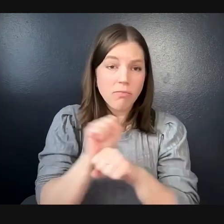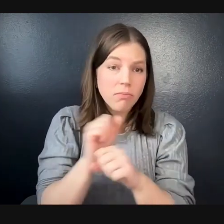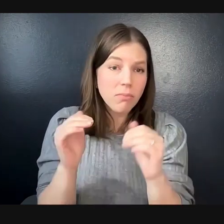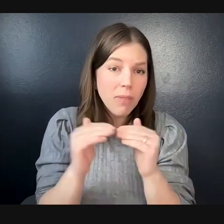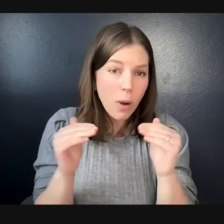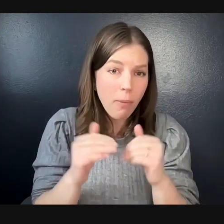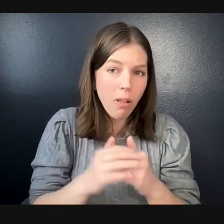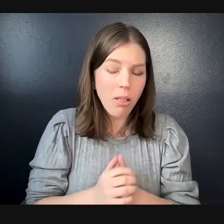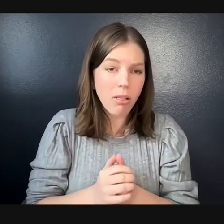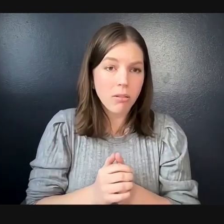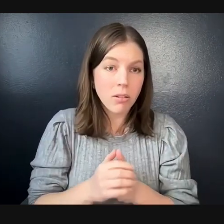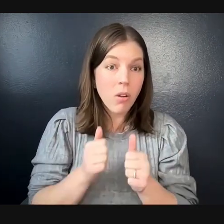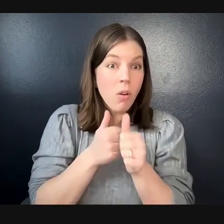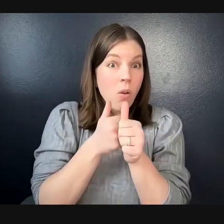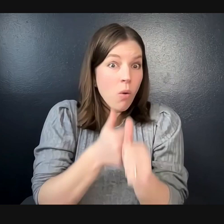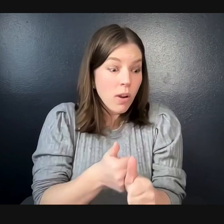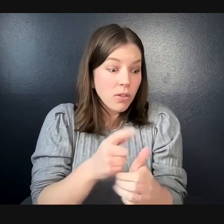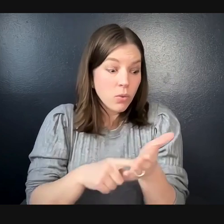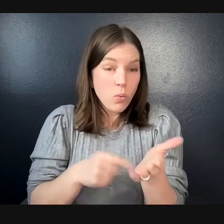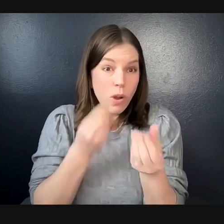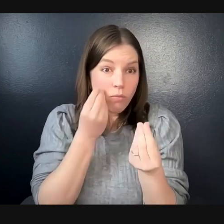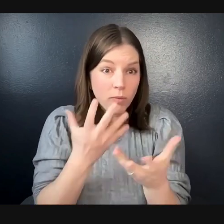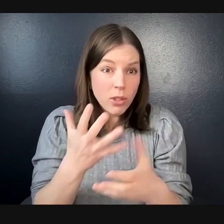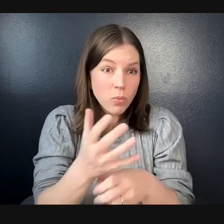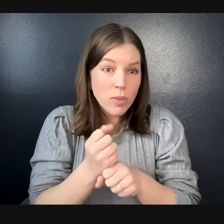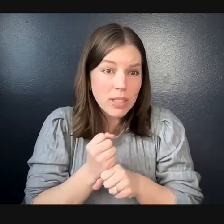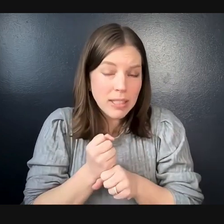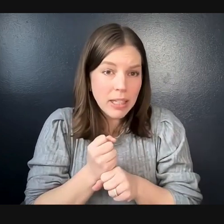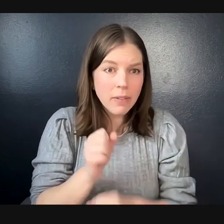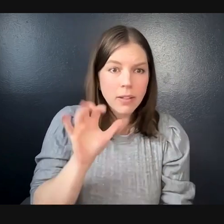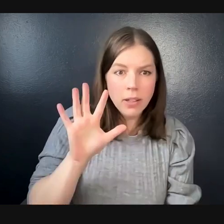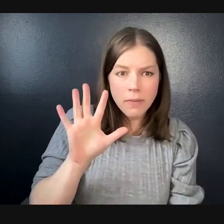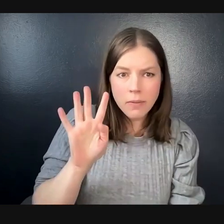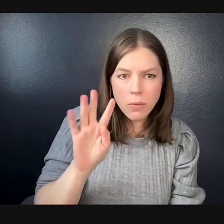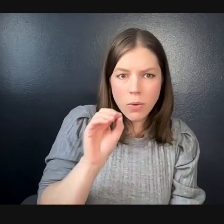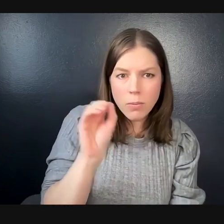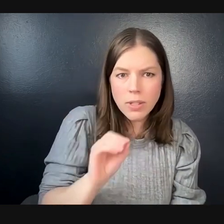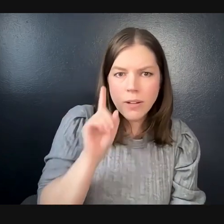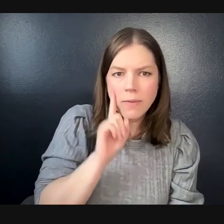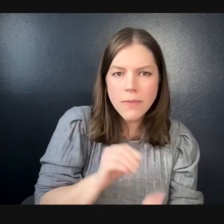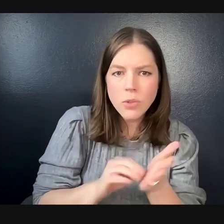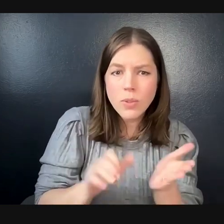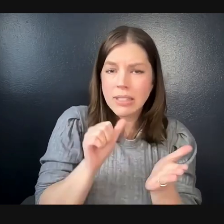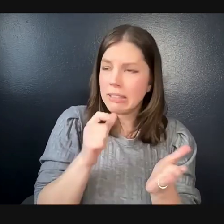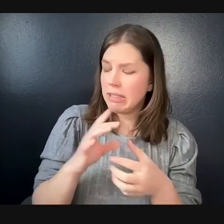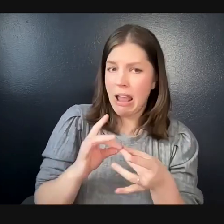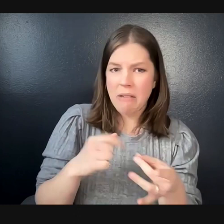or the experience is equitable. According to the responses we received, 54% of deaf students